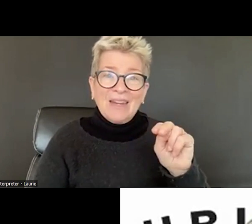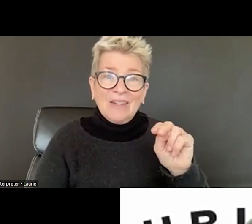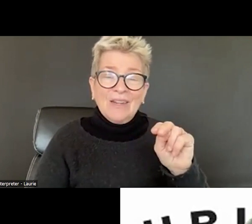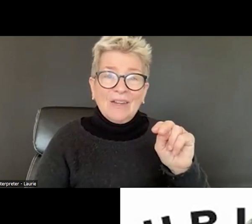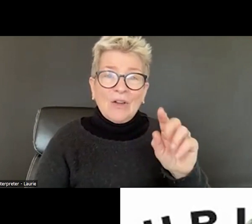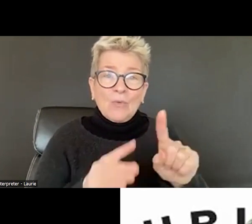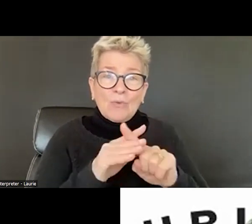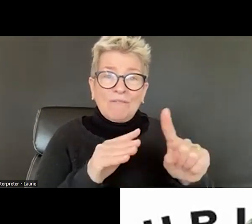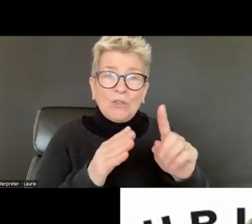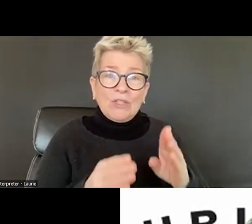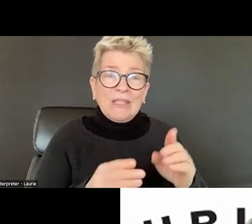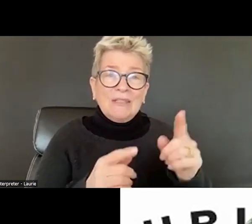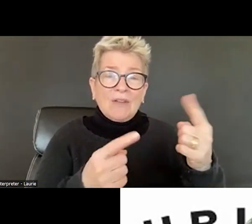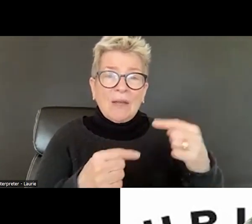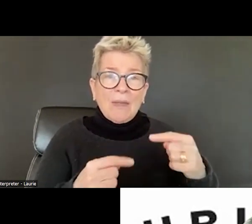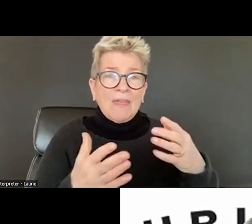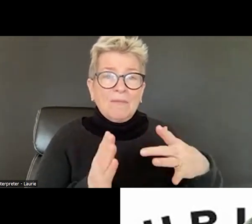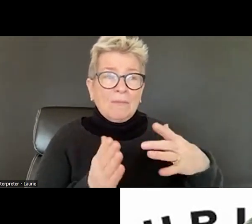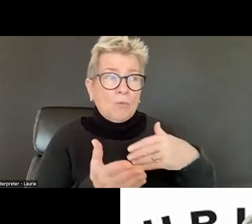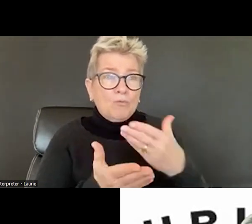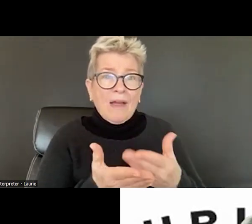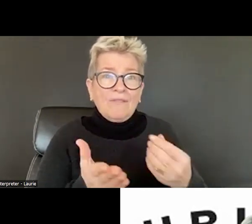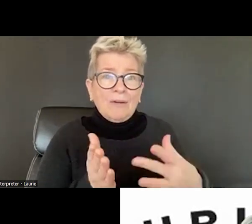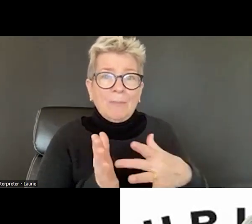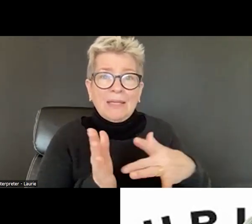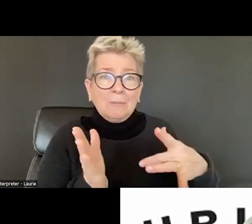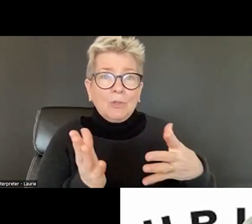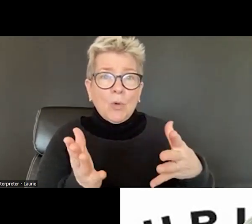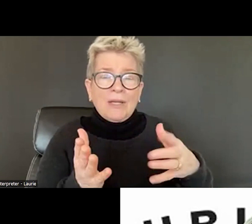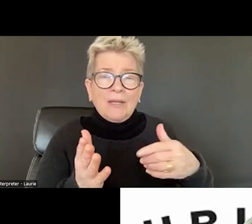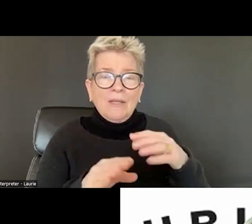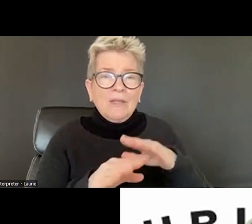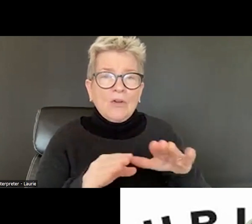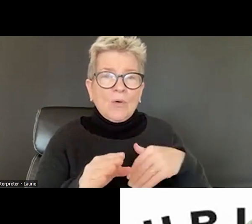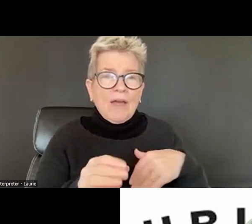been exploited coming here to the United States and don't have a full understanding so we are